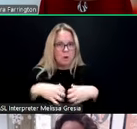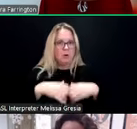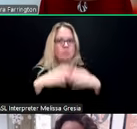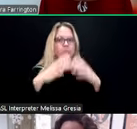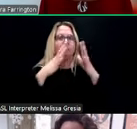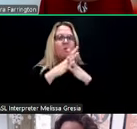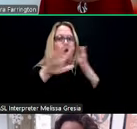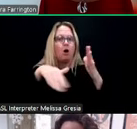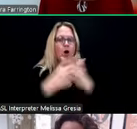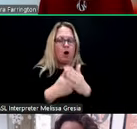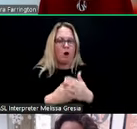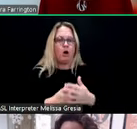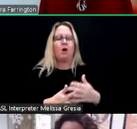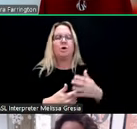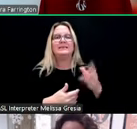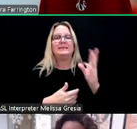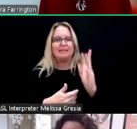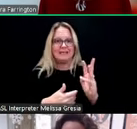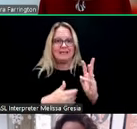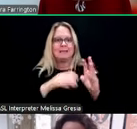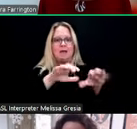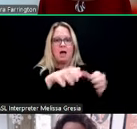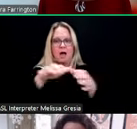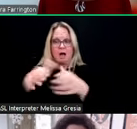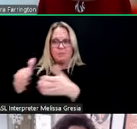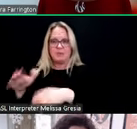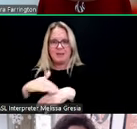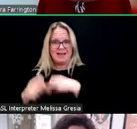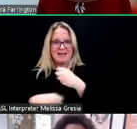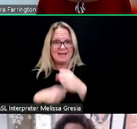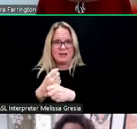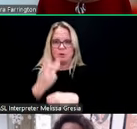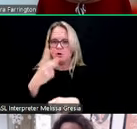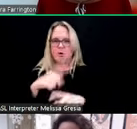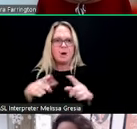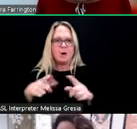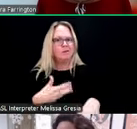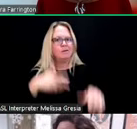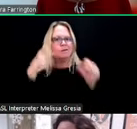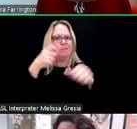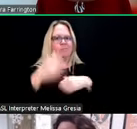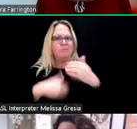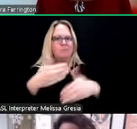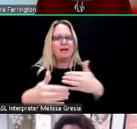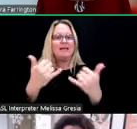by year two and we have significantly sped up that process and so we're launching those hubs